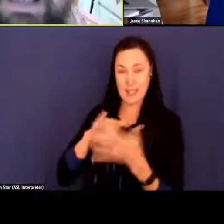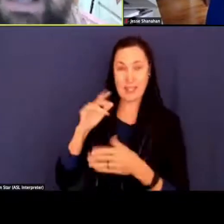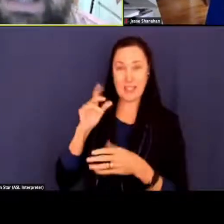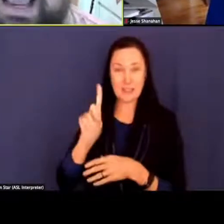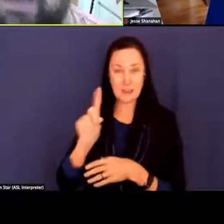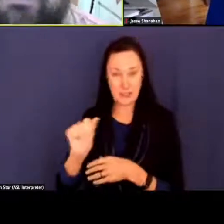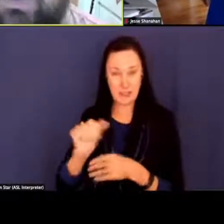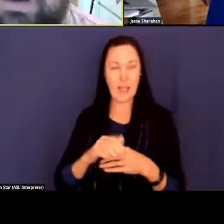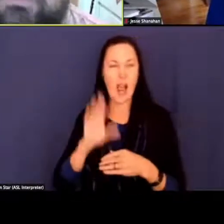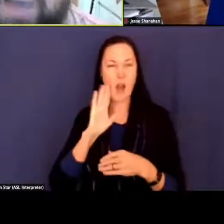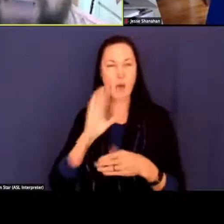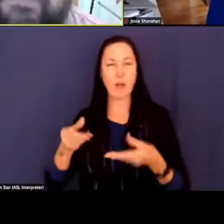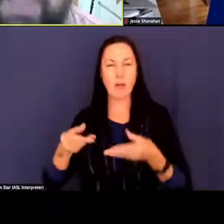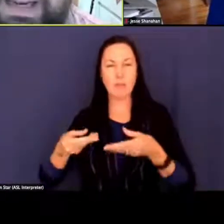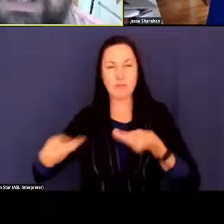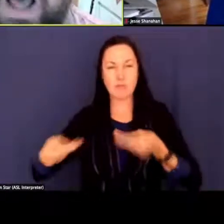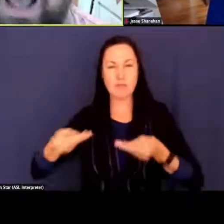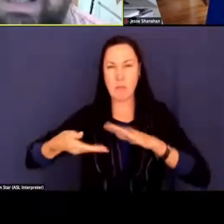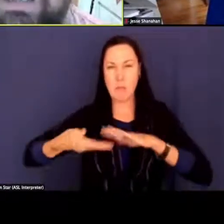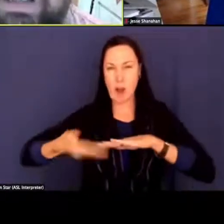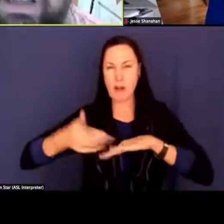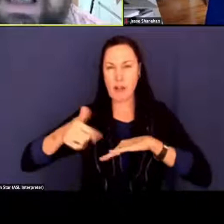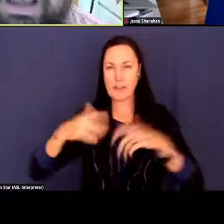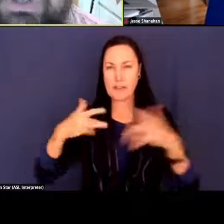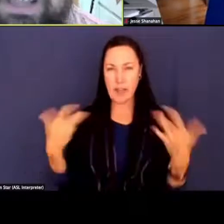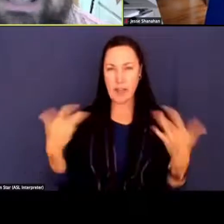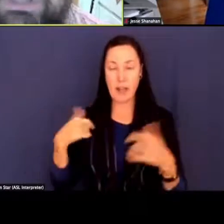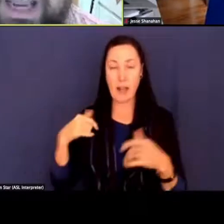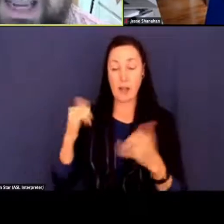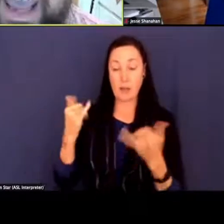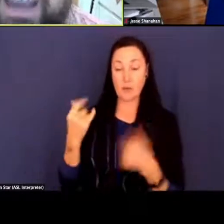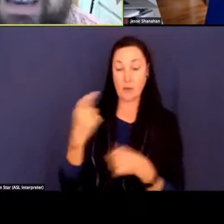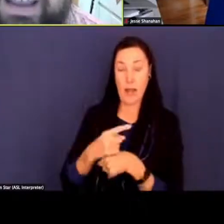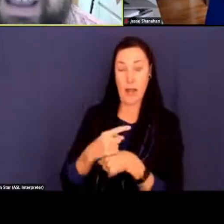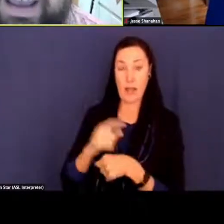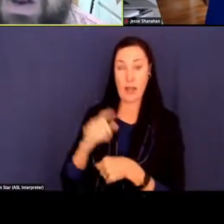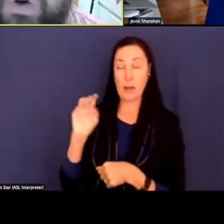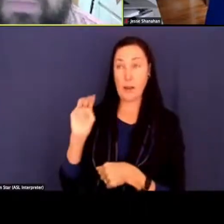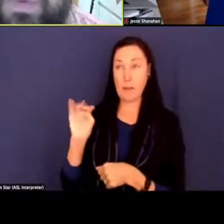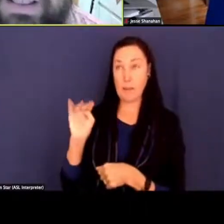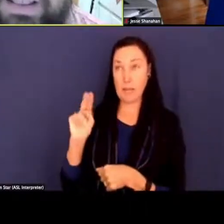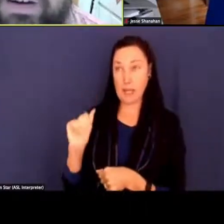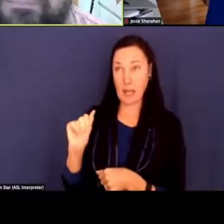and today I'm joined by Meena Das, Jesse Shanahan and Henry Wedler.